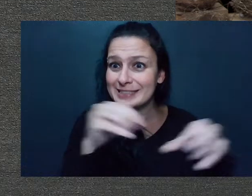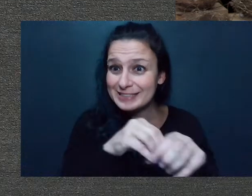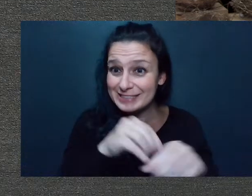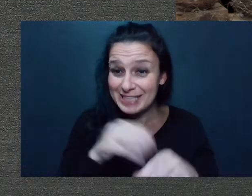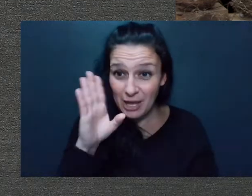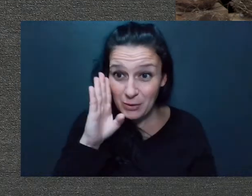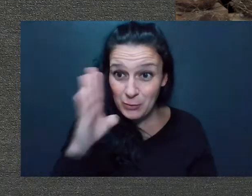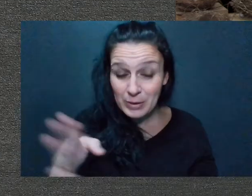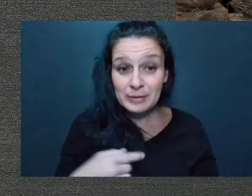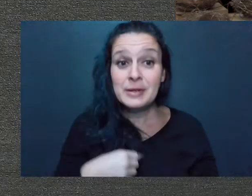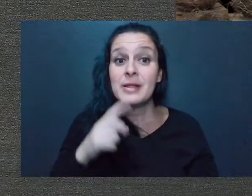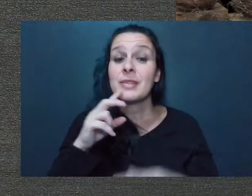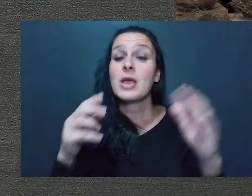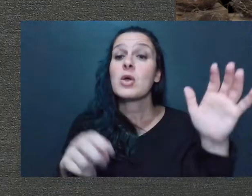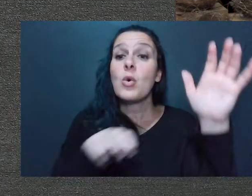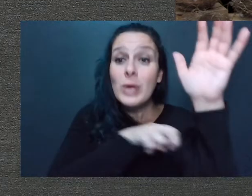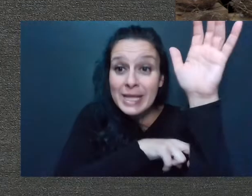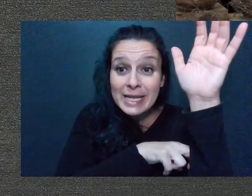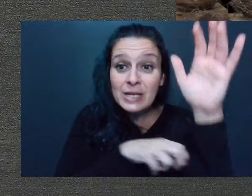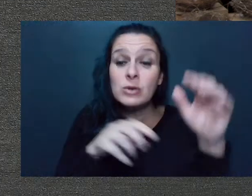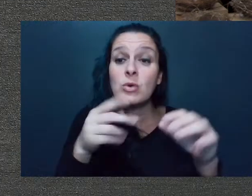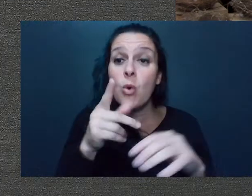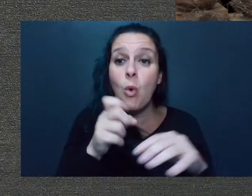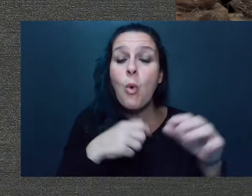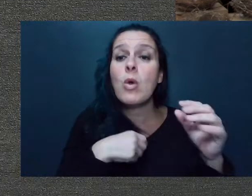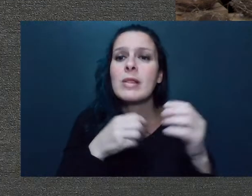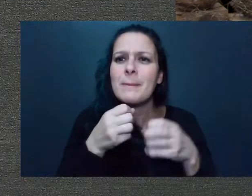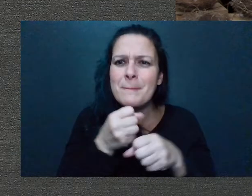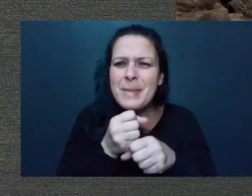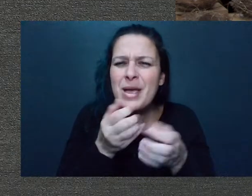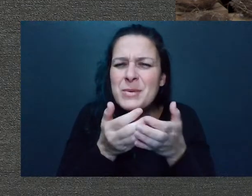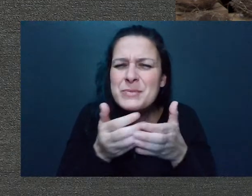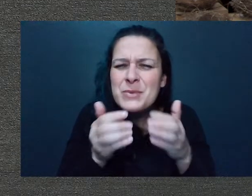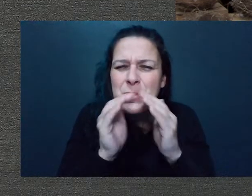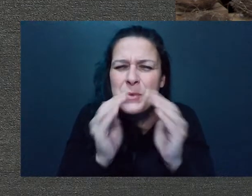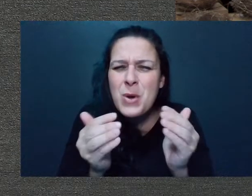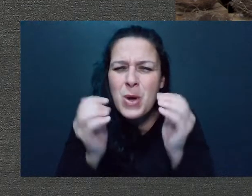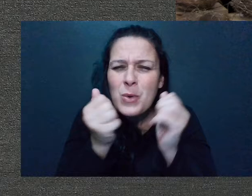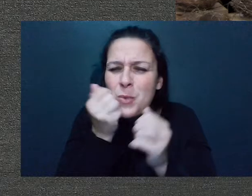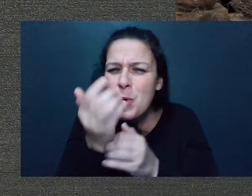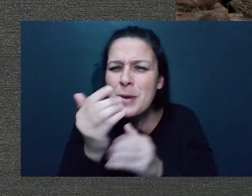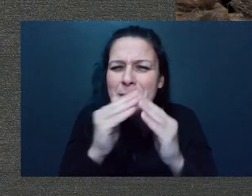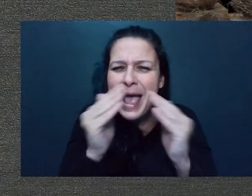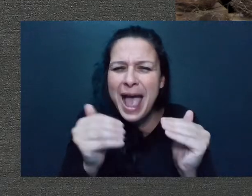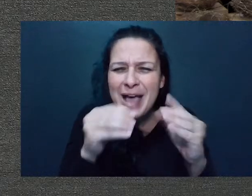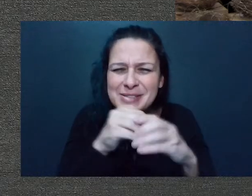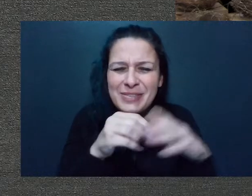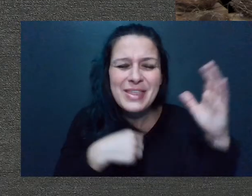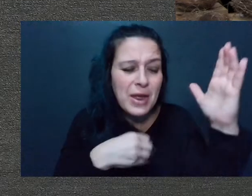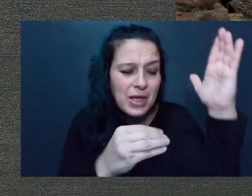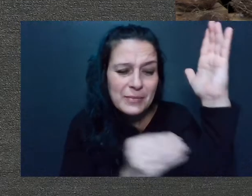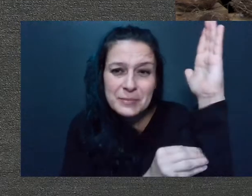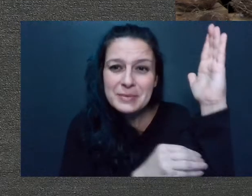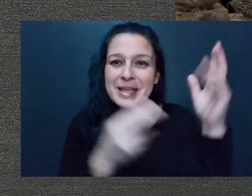And they go inside the hole and they make a cozy little house in there and that's where they lay their eggs.